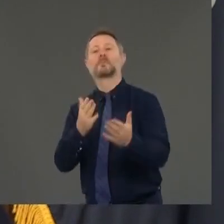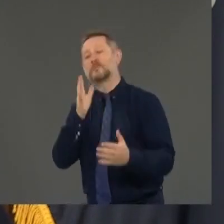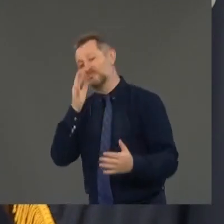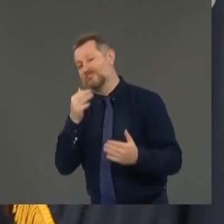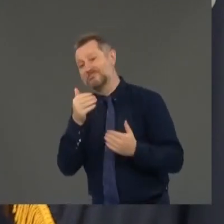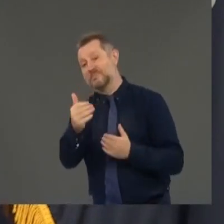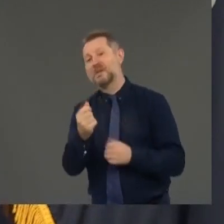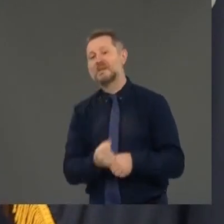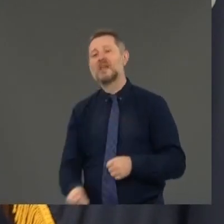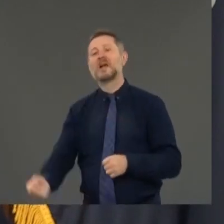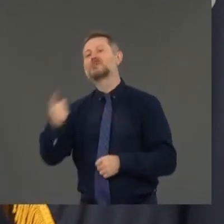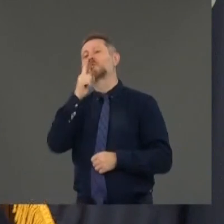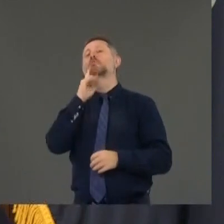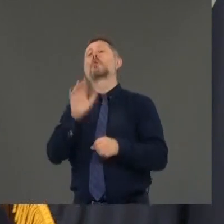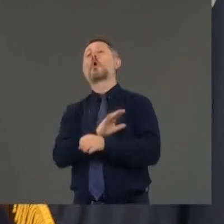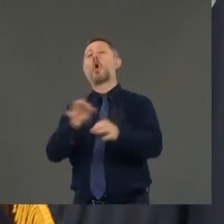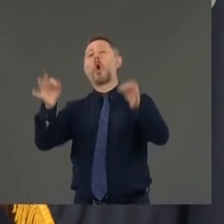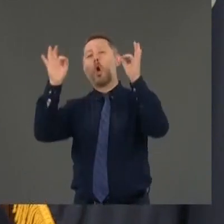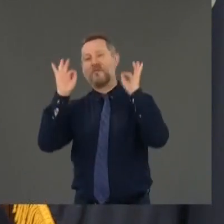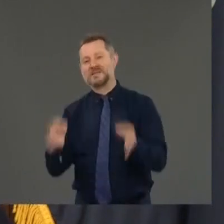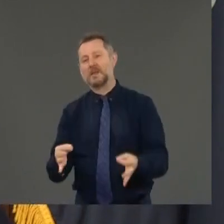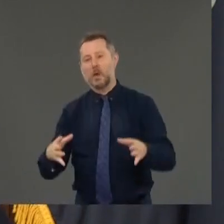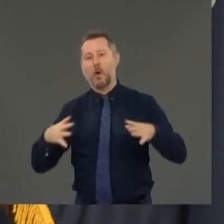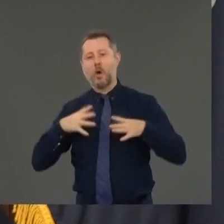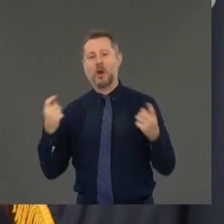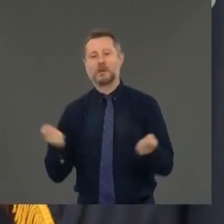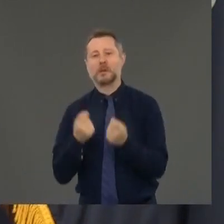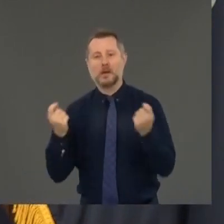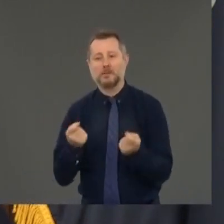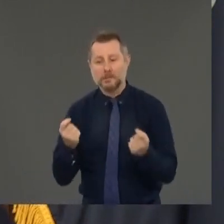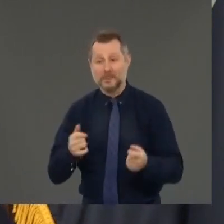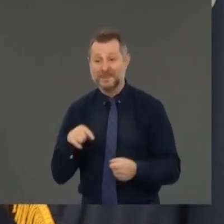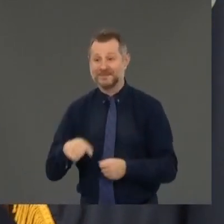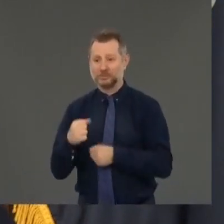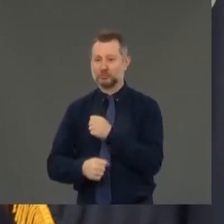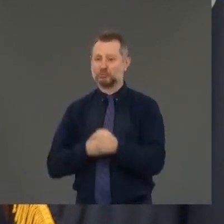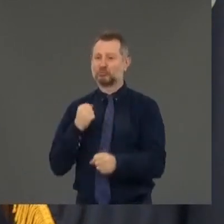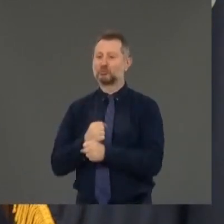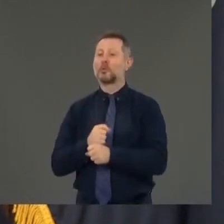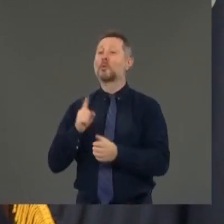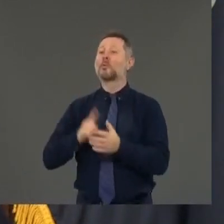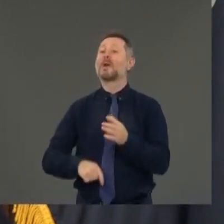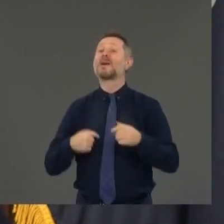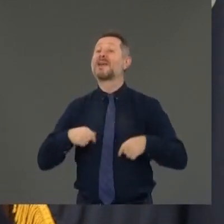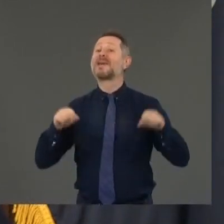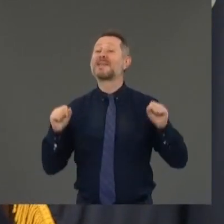I'M GOING TO PROPOSE LEGISLATION TO MAKE IT AN OFFICIAL HOLIDAY